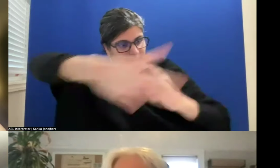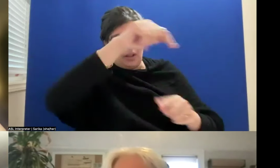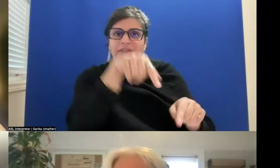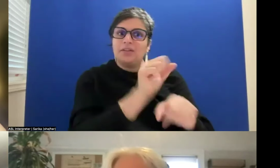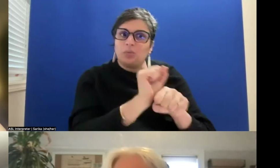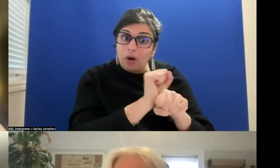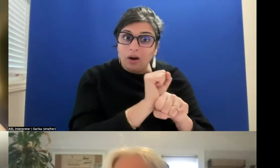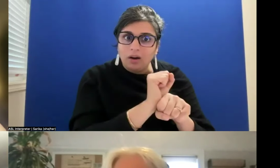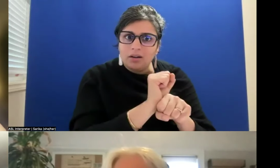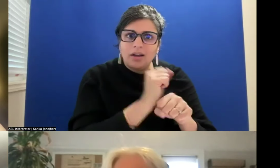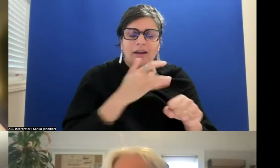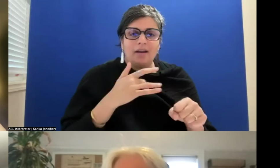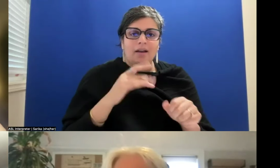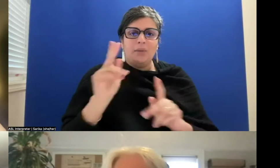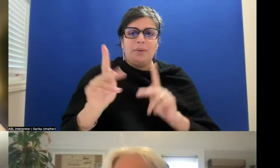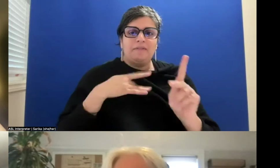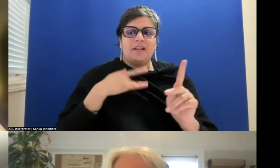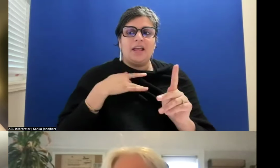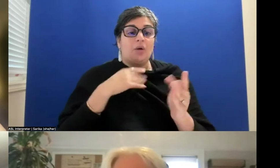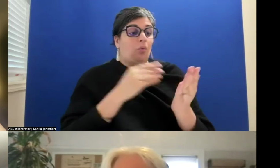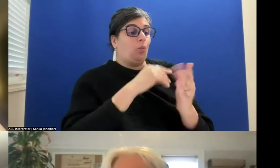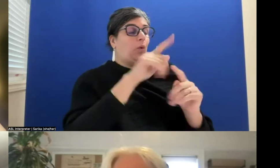felt like when they were buying a ticket that they were paying for this thing,